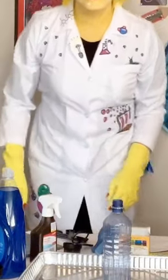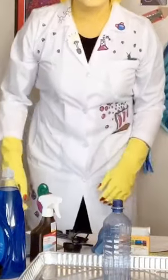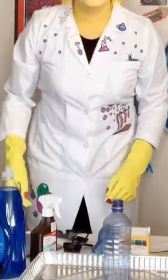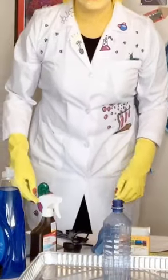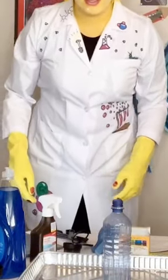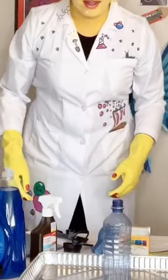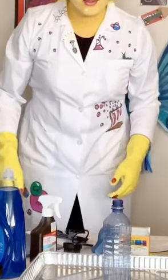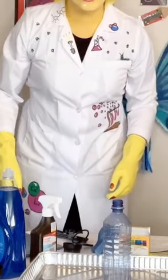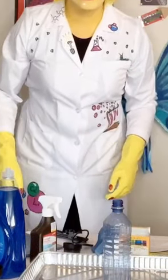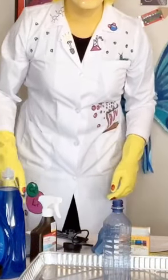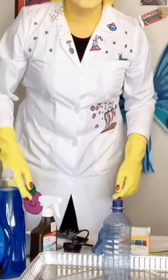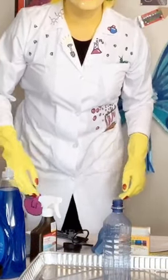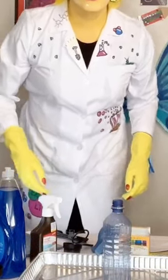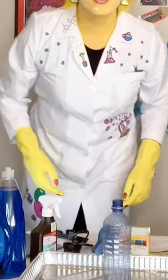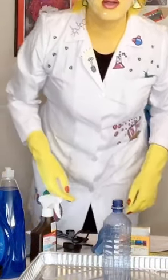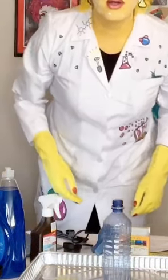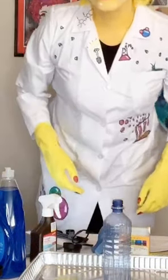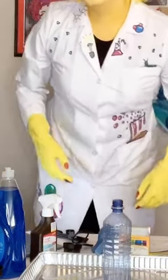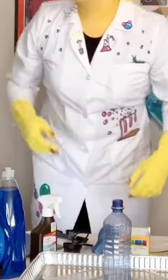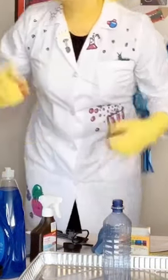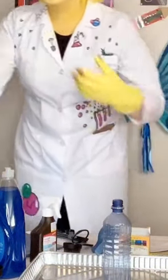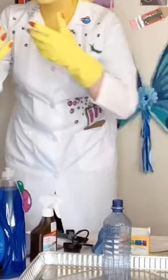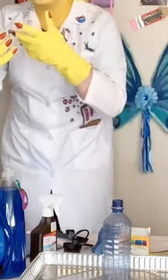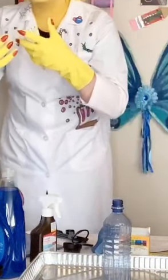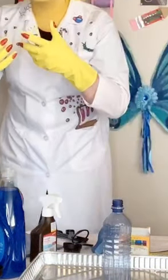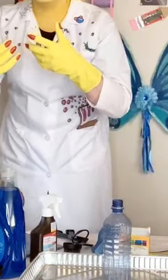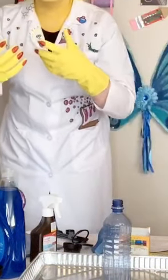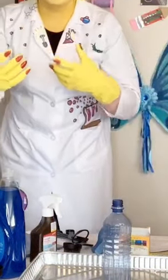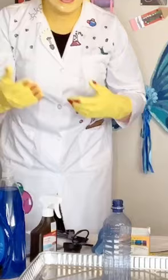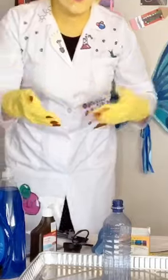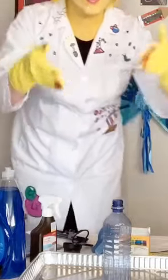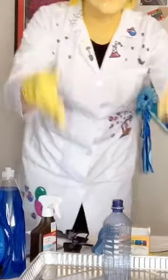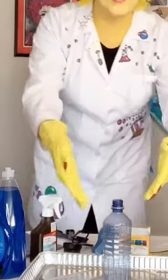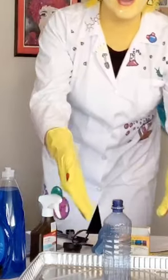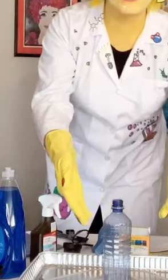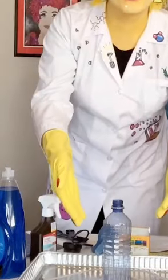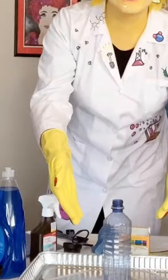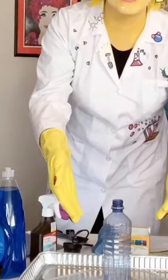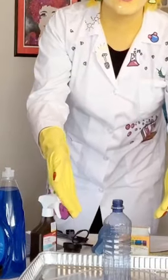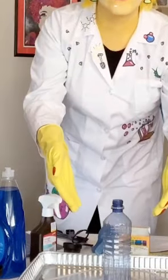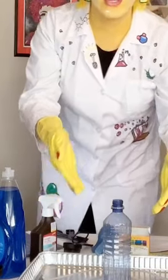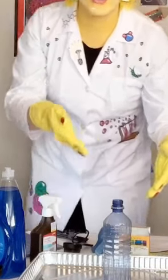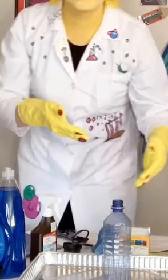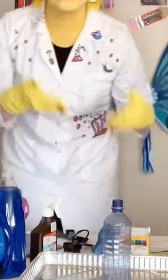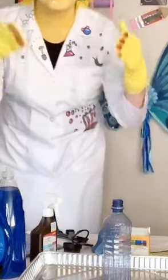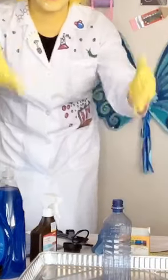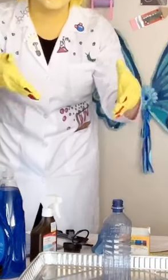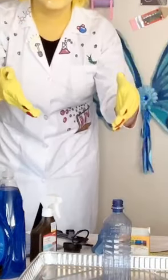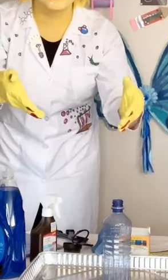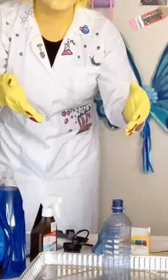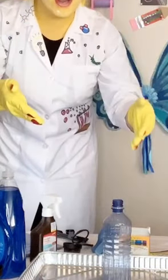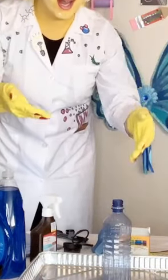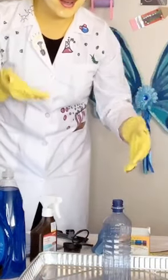think we're fine. I think we're good. Could you look on the thing and see if the bottle is in the frame? Is the bottle in the frame? Because